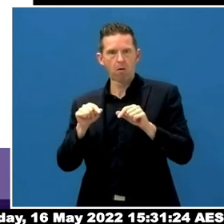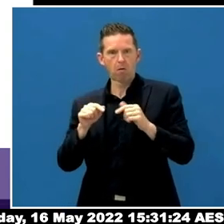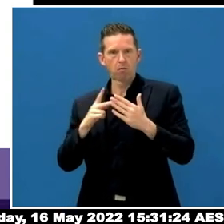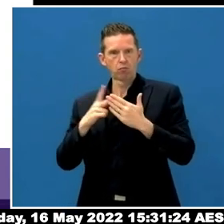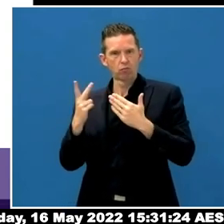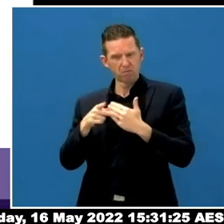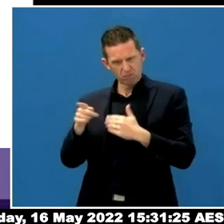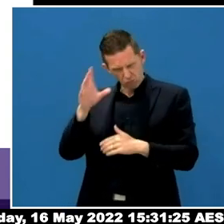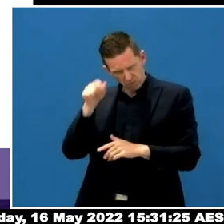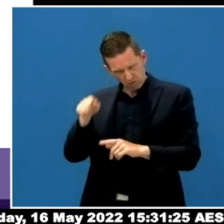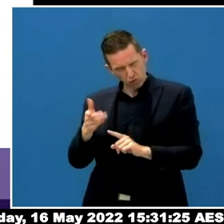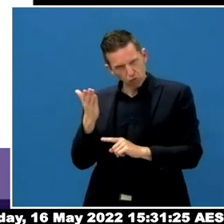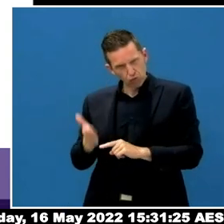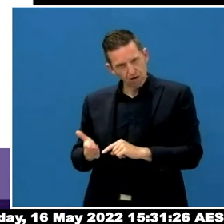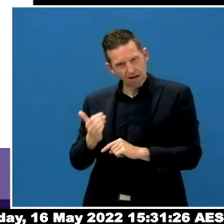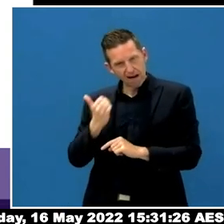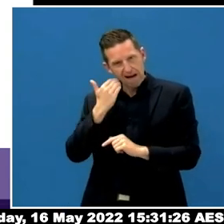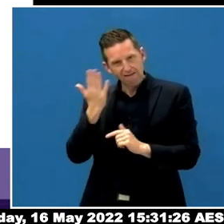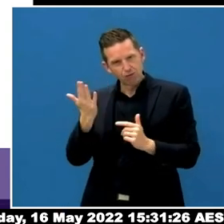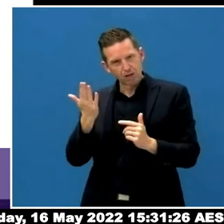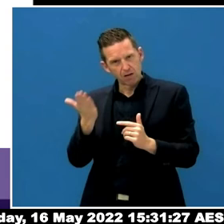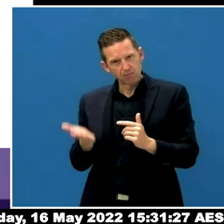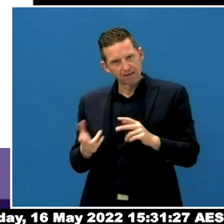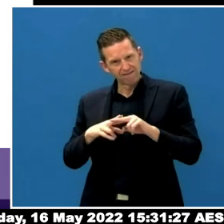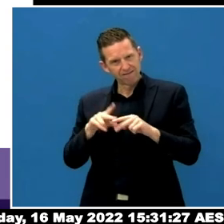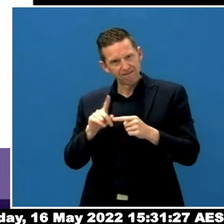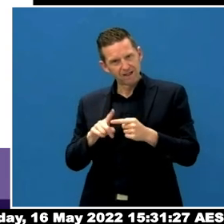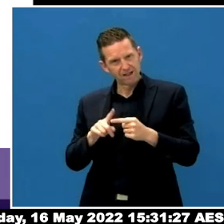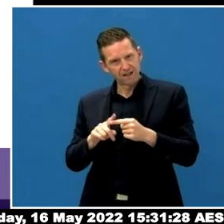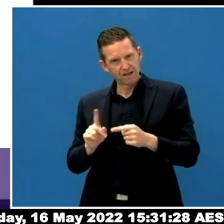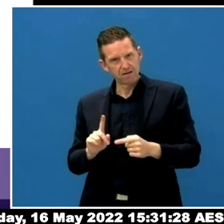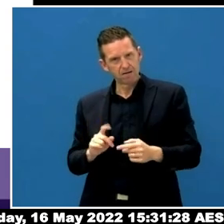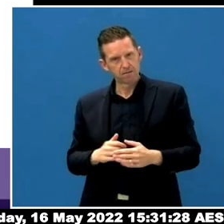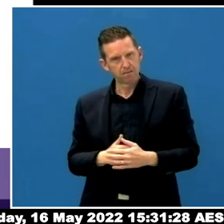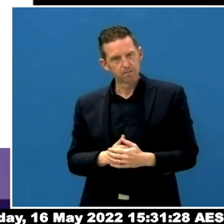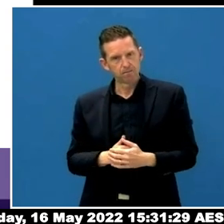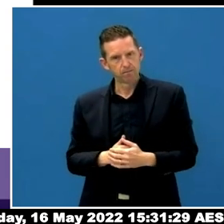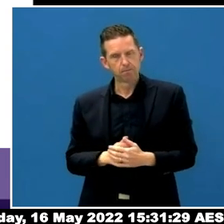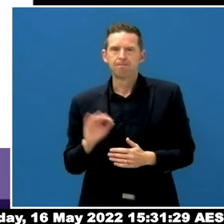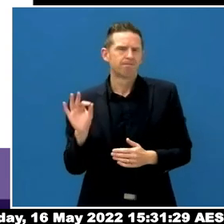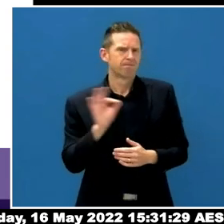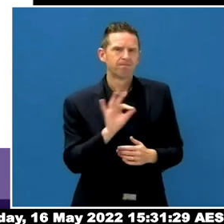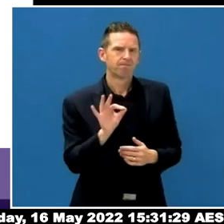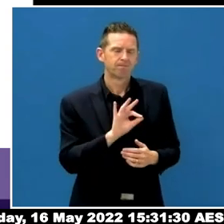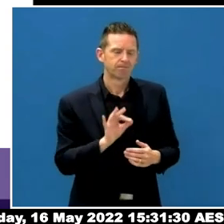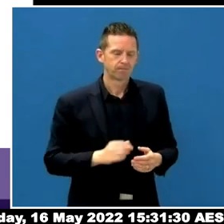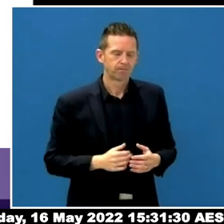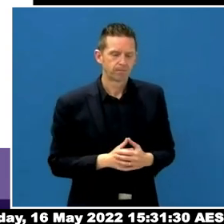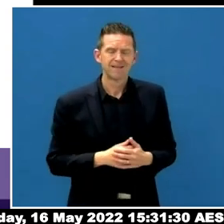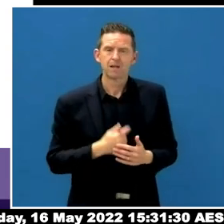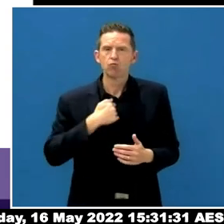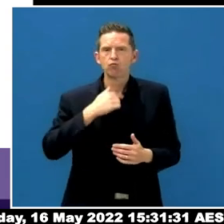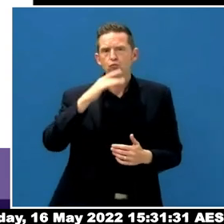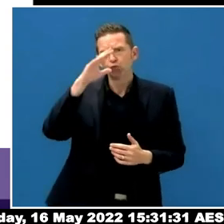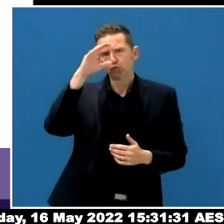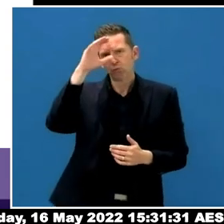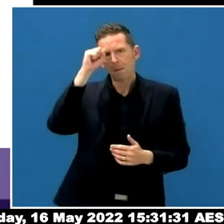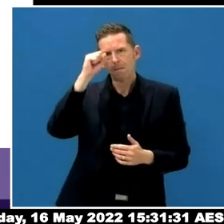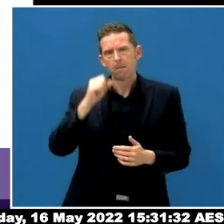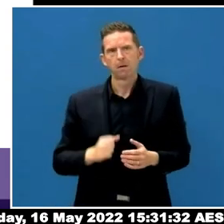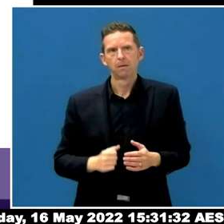No, I recall him being - not at first, no.